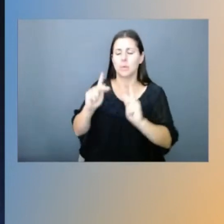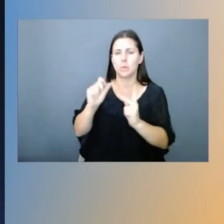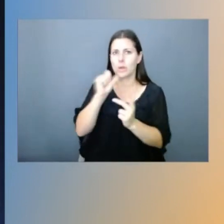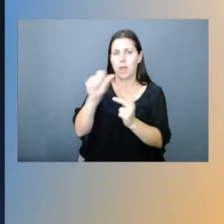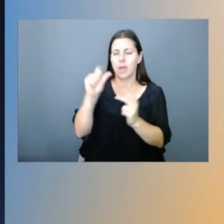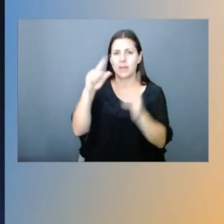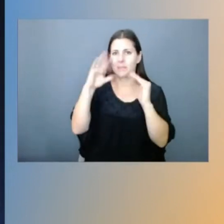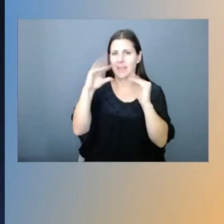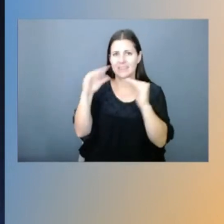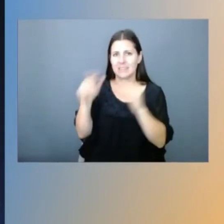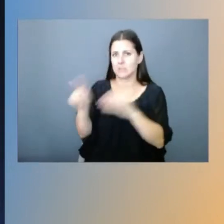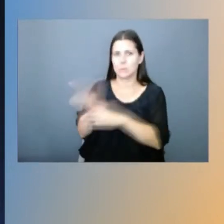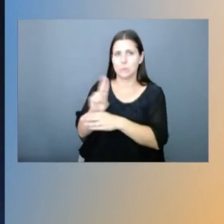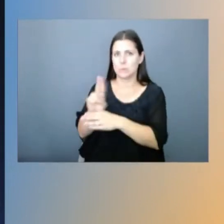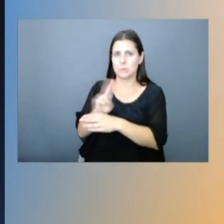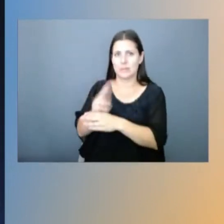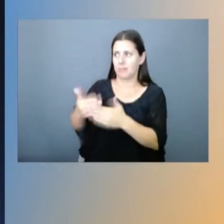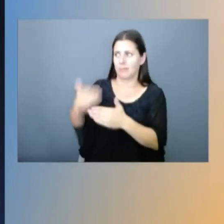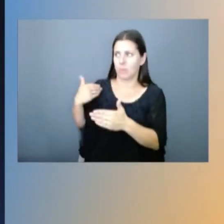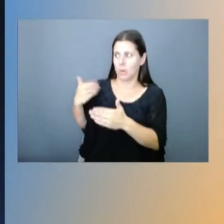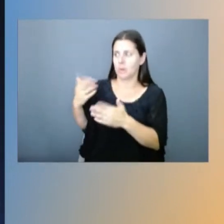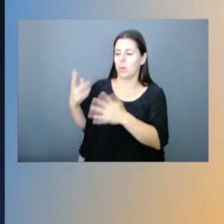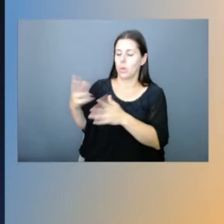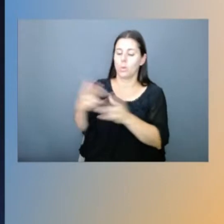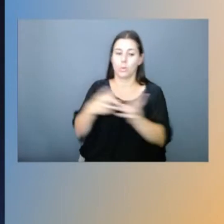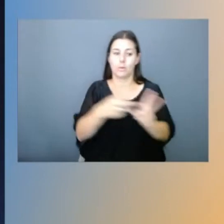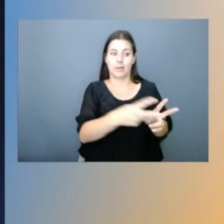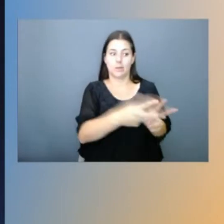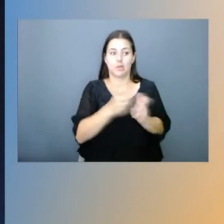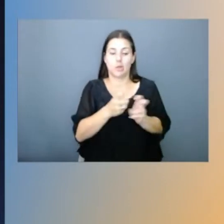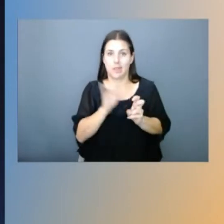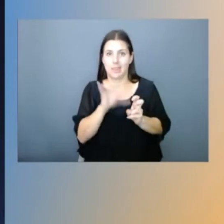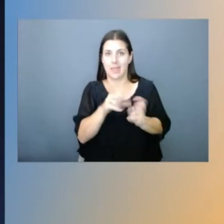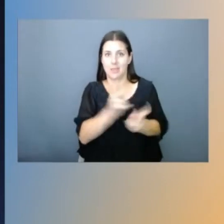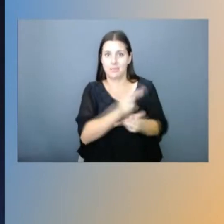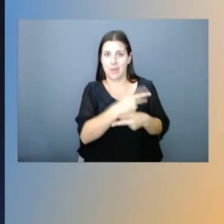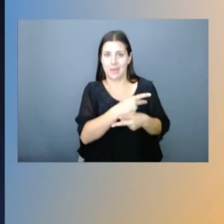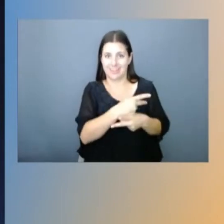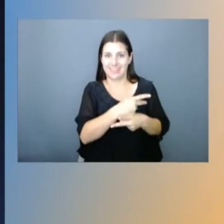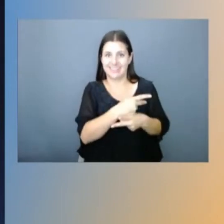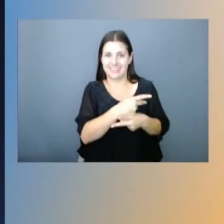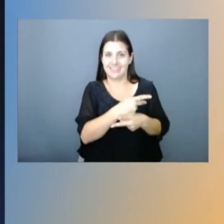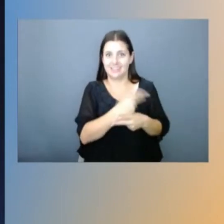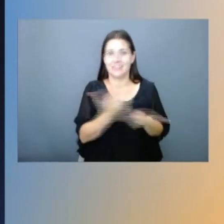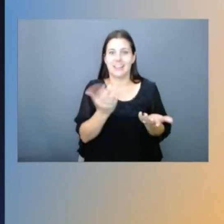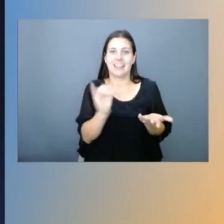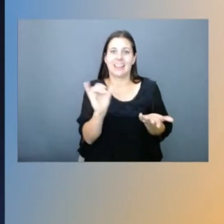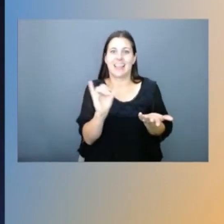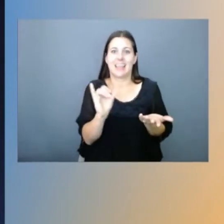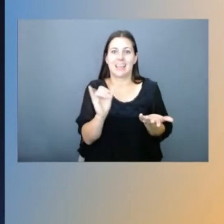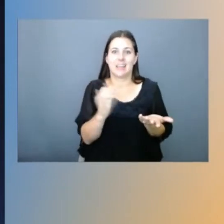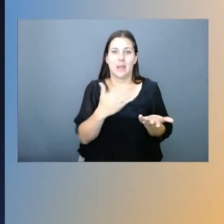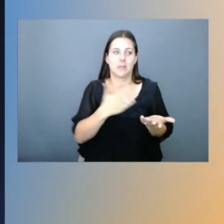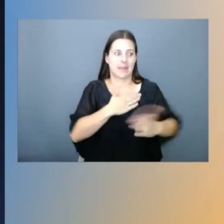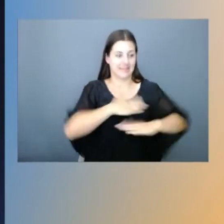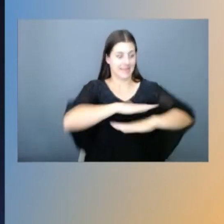so it's taking it from something, a product that many of us have on here, in this case, on my, on the table here, but into the cloud,